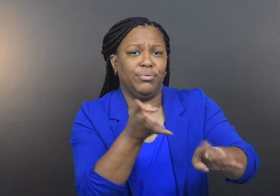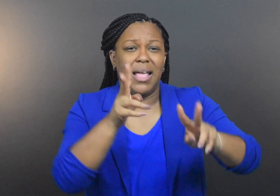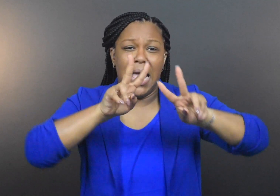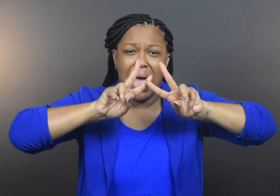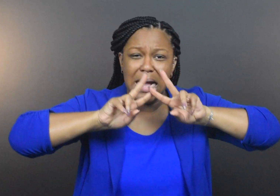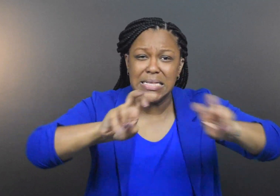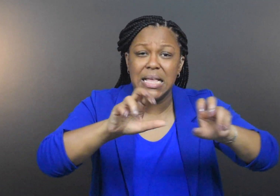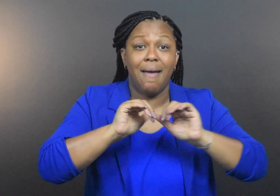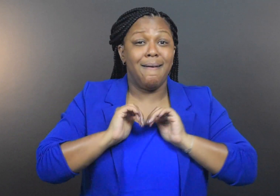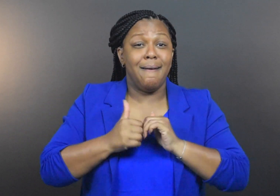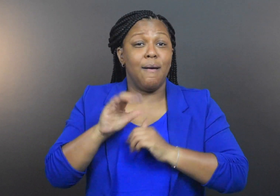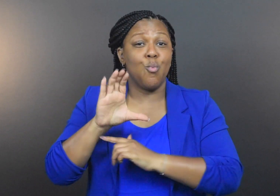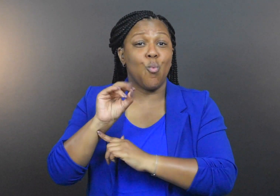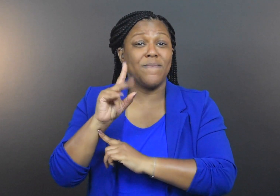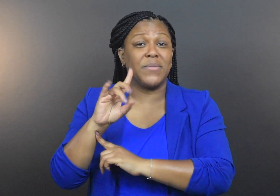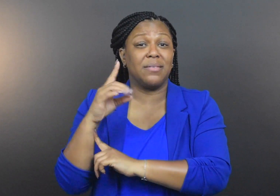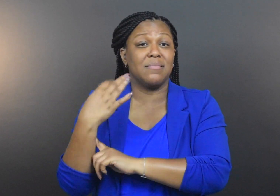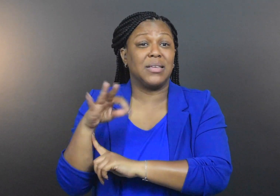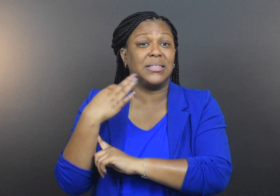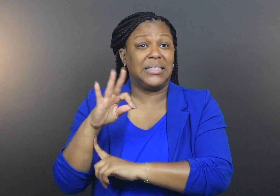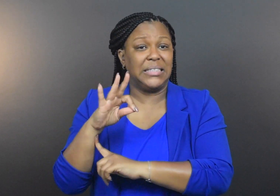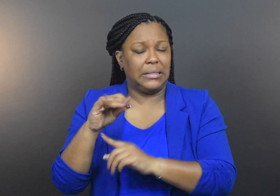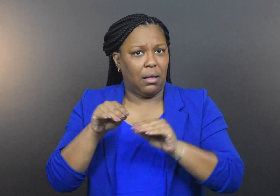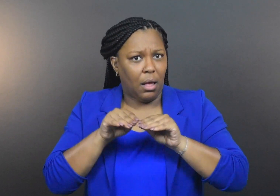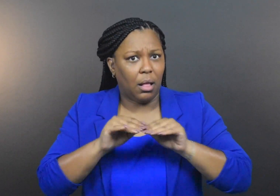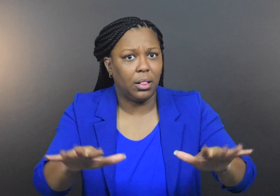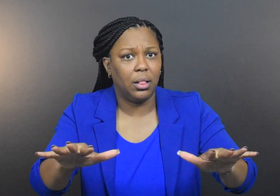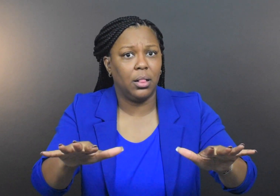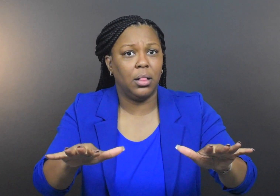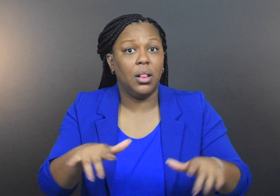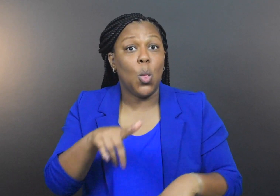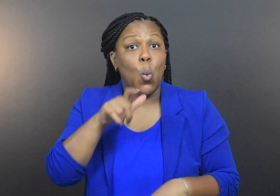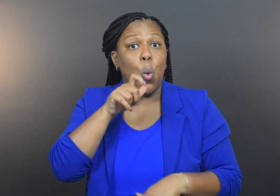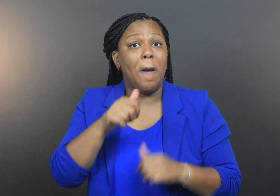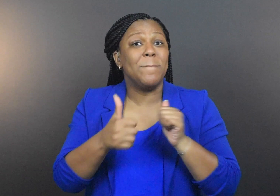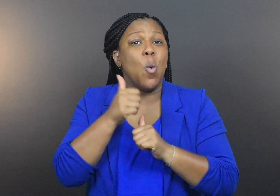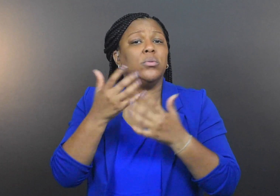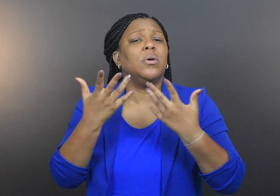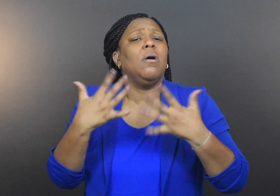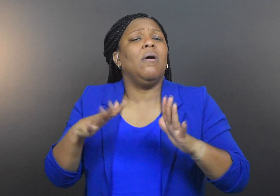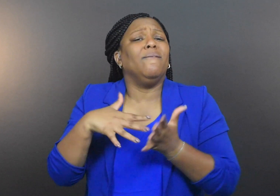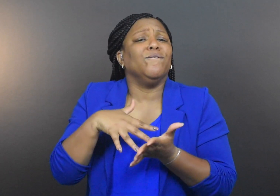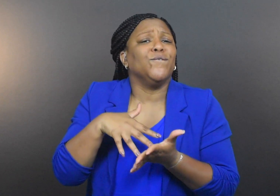analyze how COVID-19 was spreading and who was most vulnerable to dying from it.